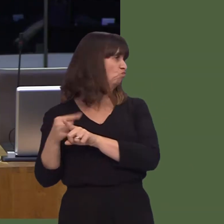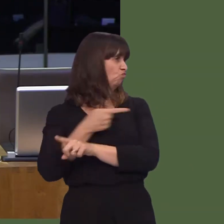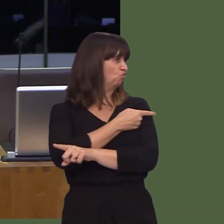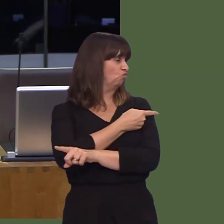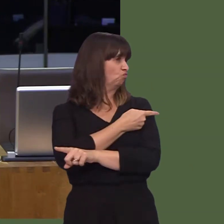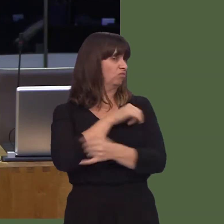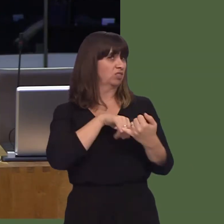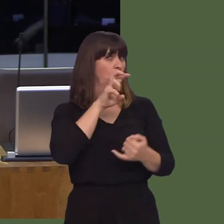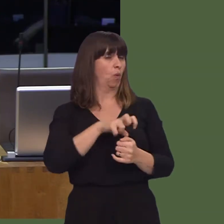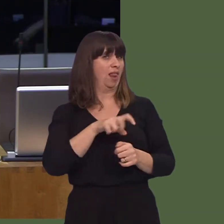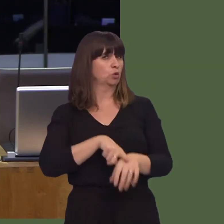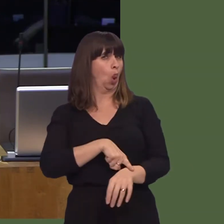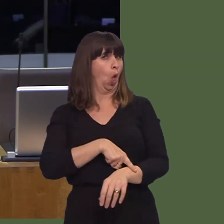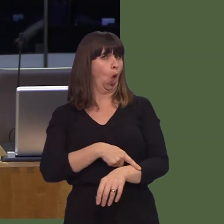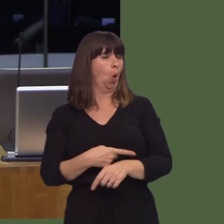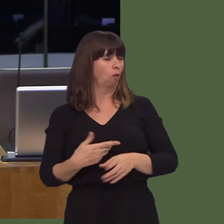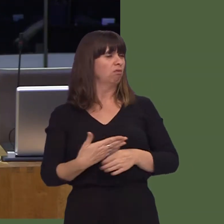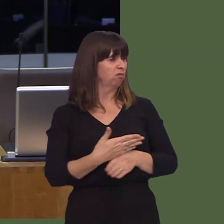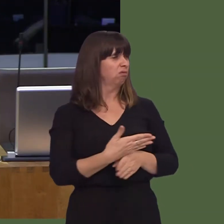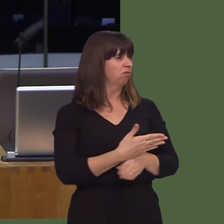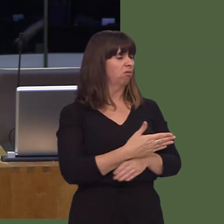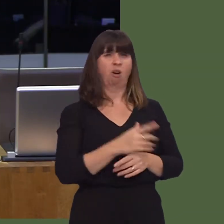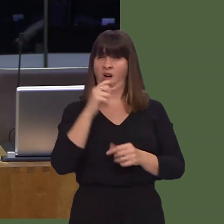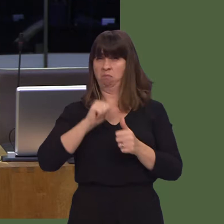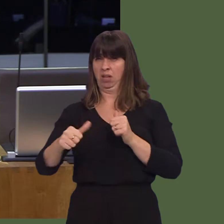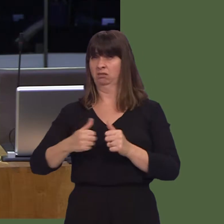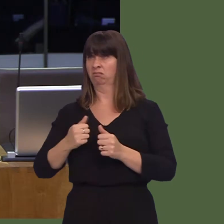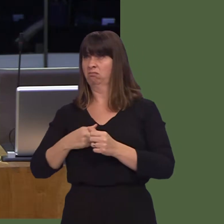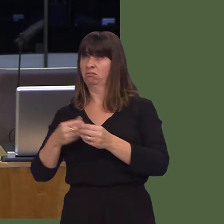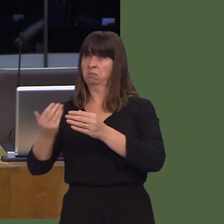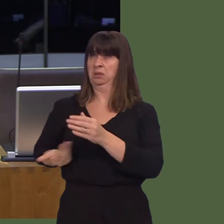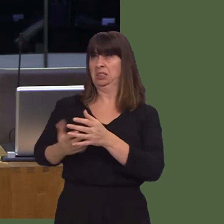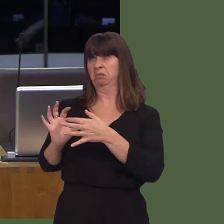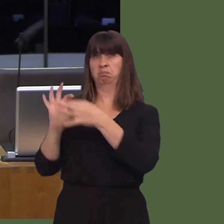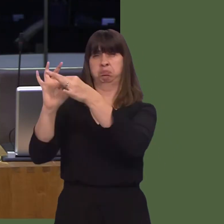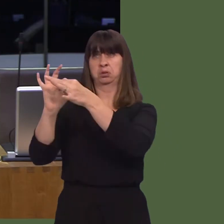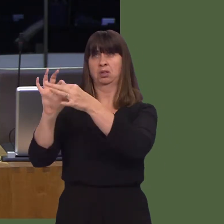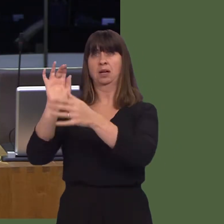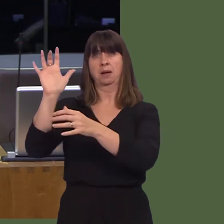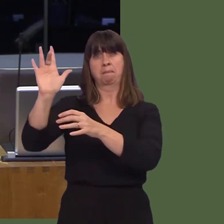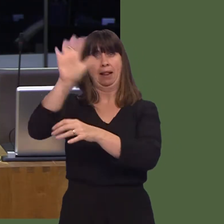are, relatively speaking, making south Wales further from London. So, that could impact adversely on the economy of south Wales.